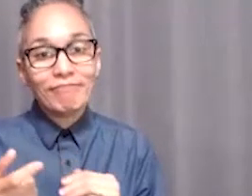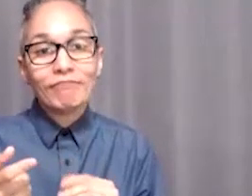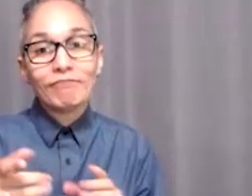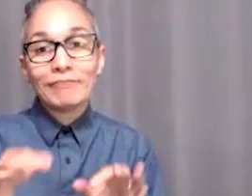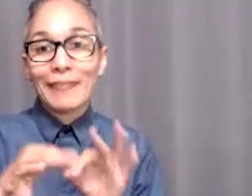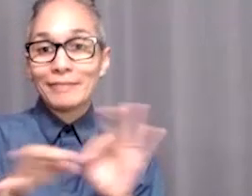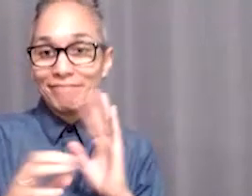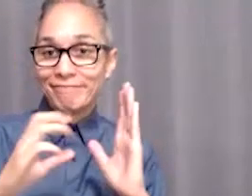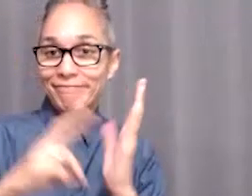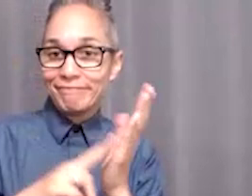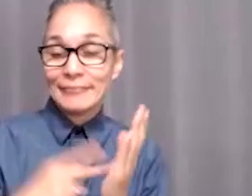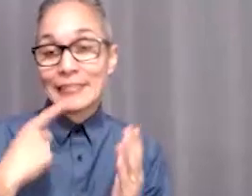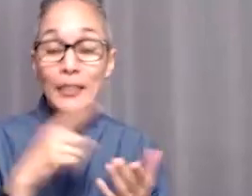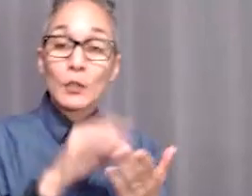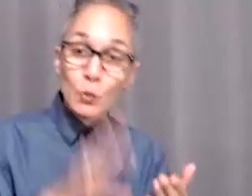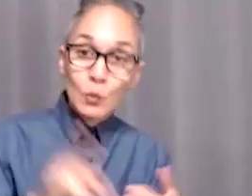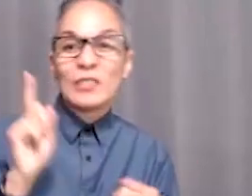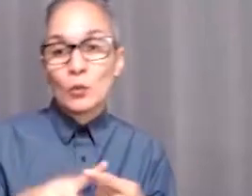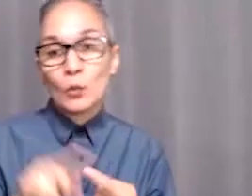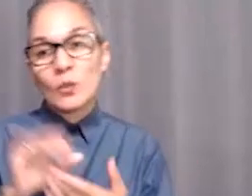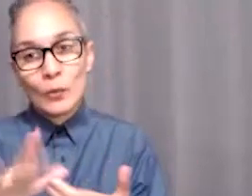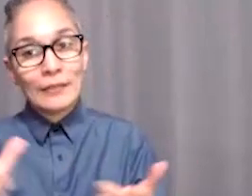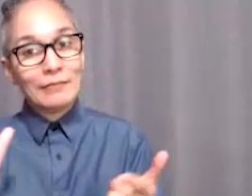that student to student interaction is required